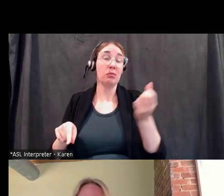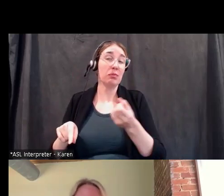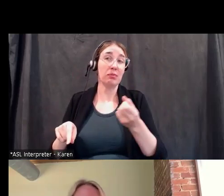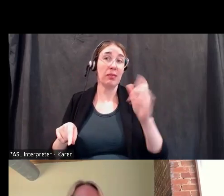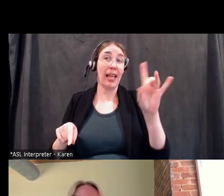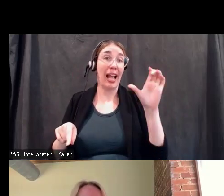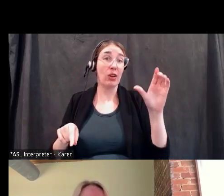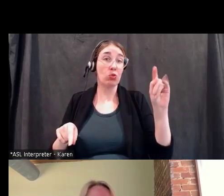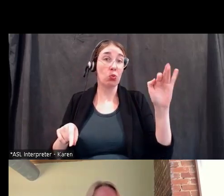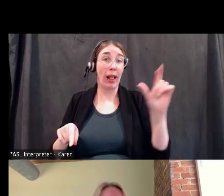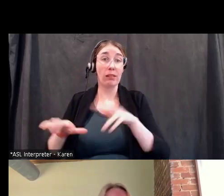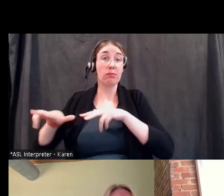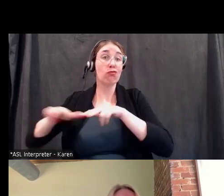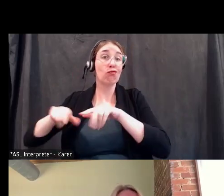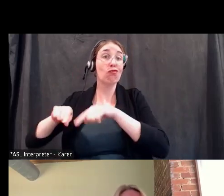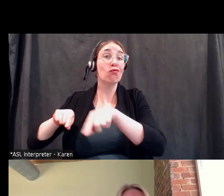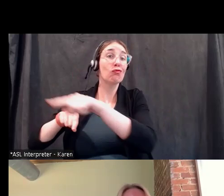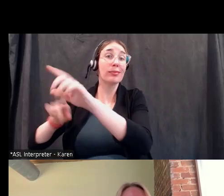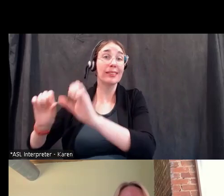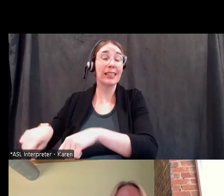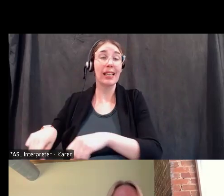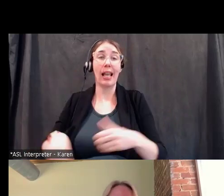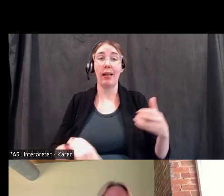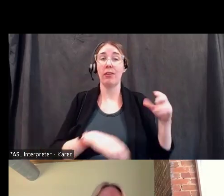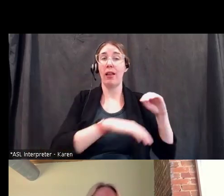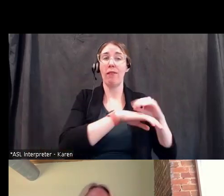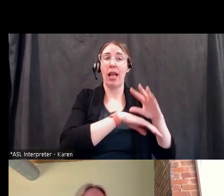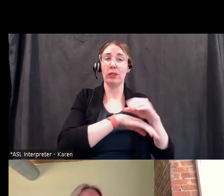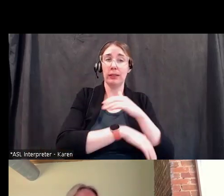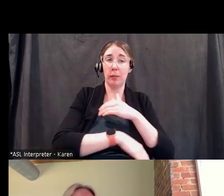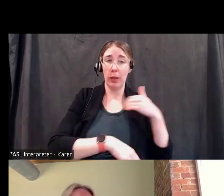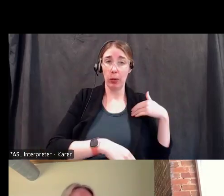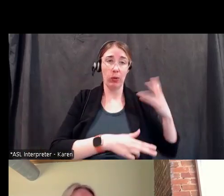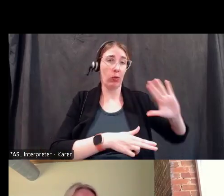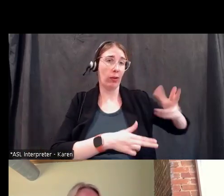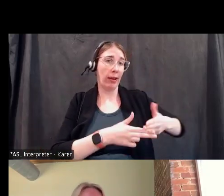councilmember named Amy Copeland, and she helped create the All-Terrain Georgia,